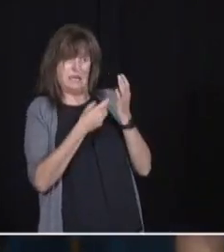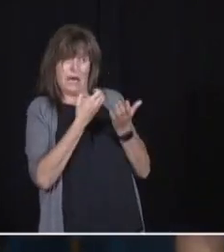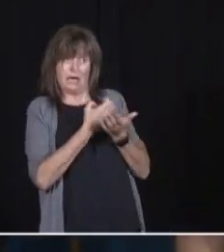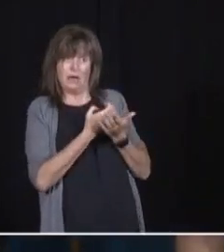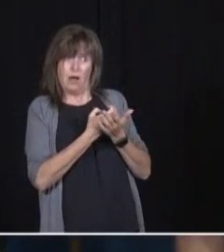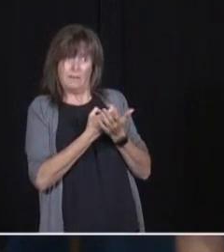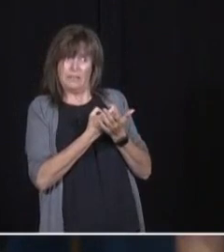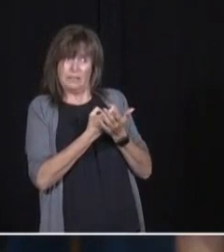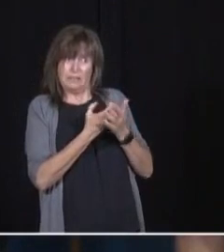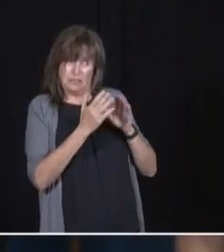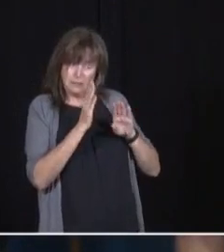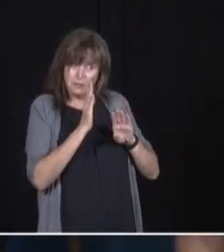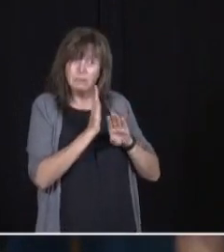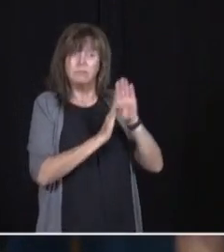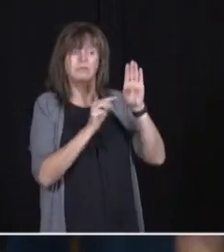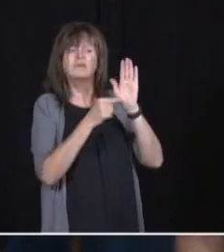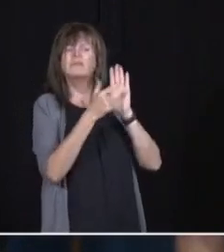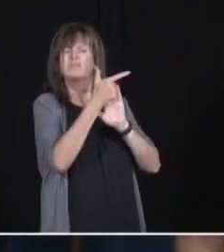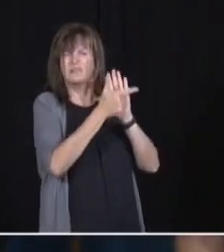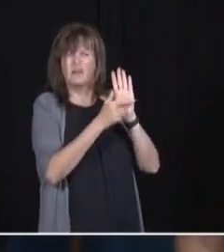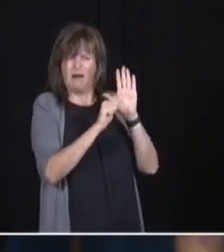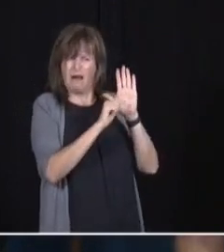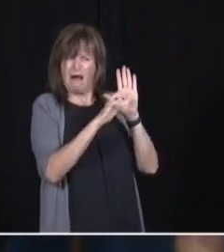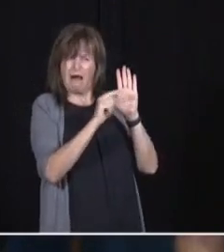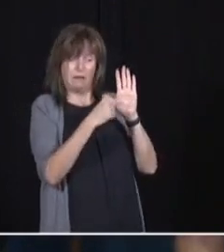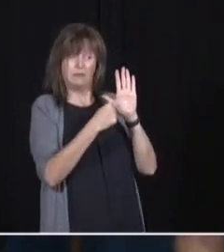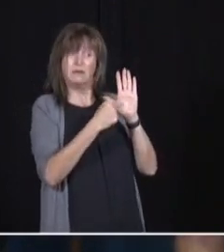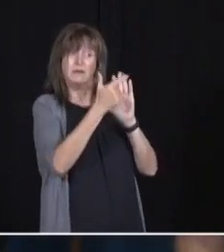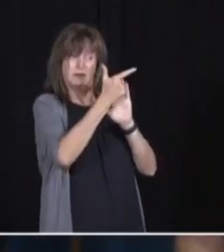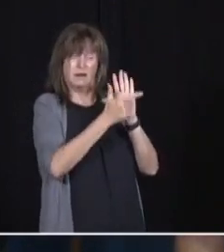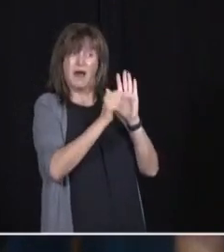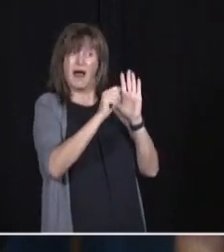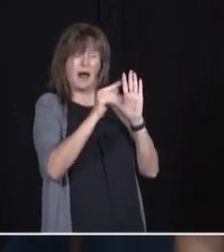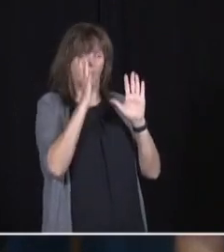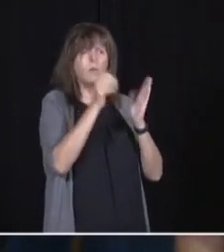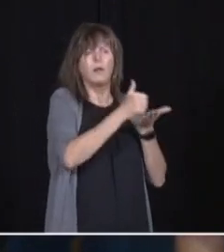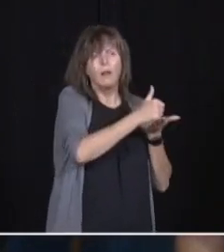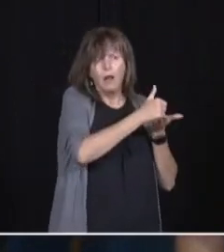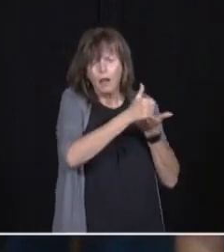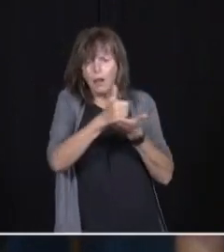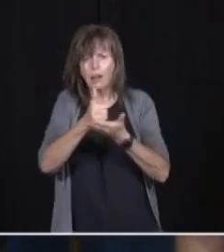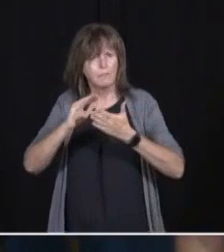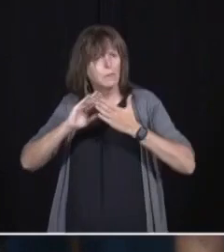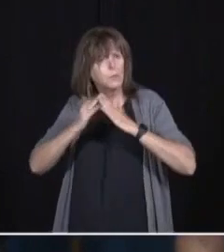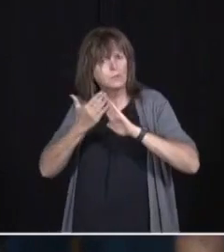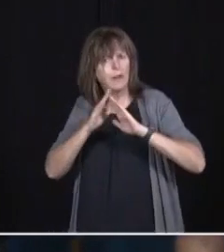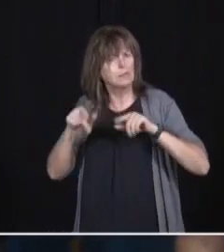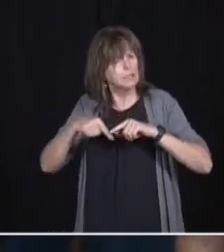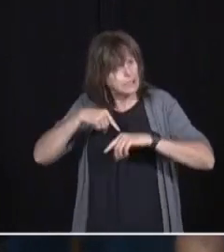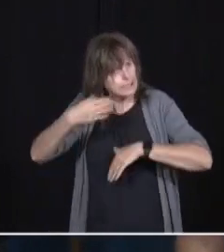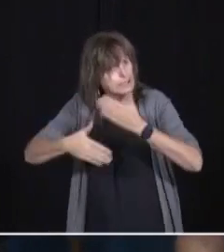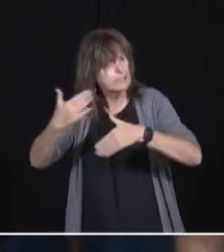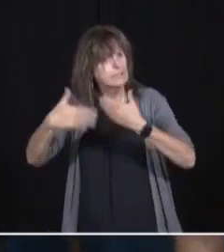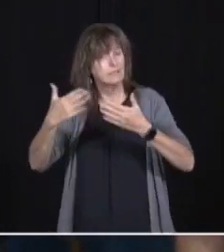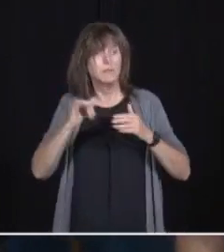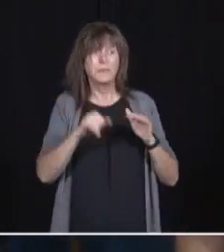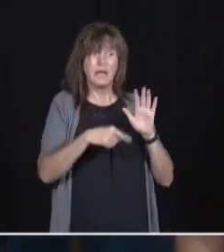We are also helping municipalities bounce back from the impacts of the outbreak through the COVID-19 economic recovery act. Our governments plan to get the province back on